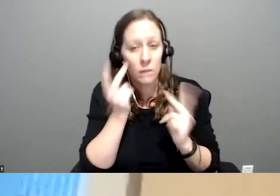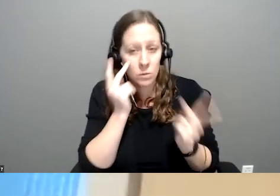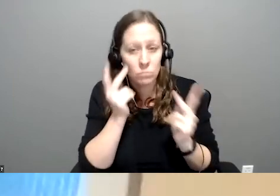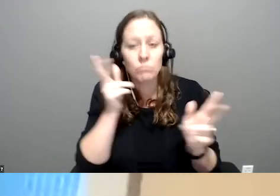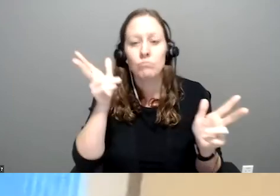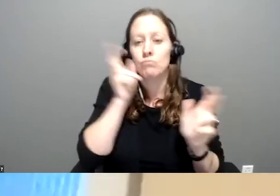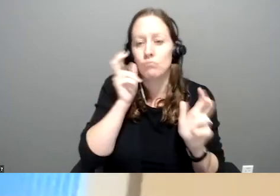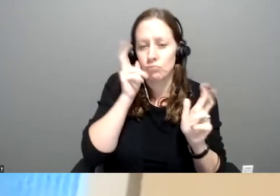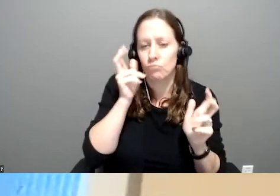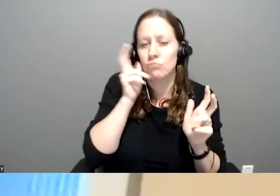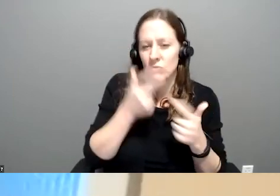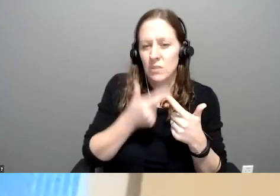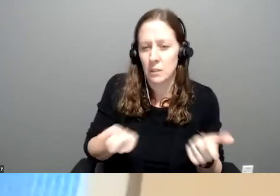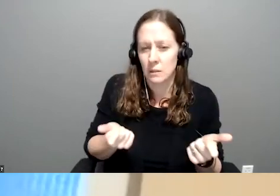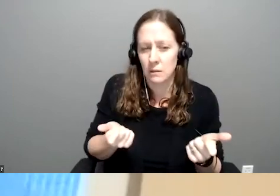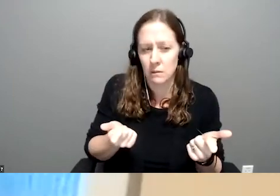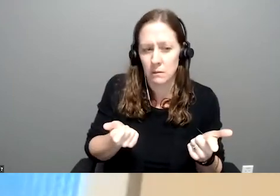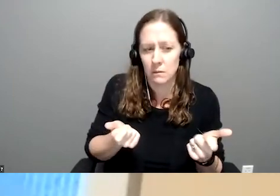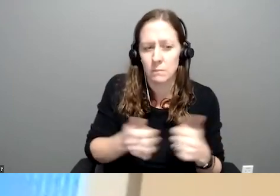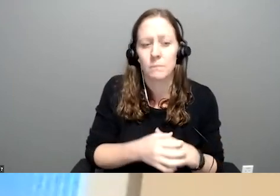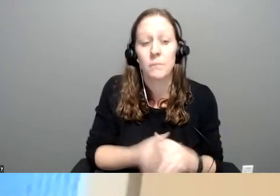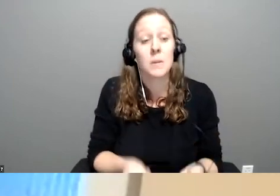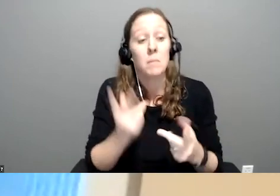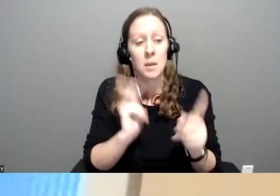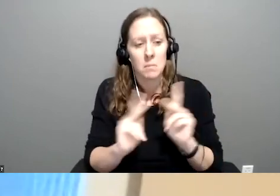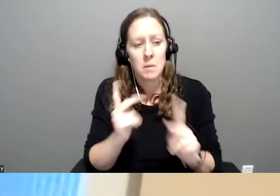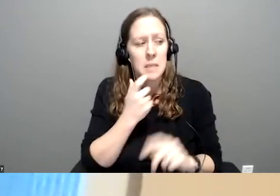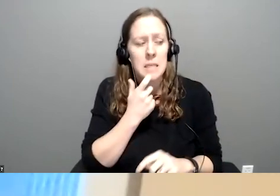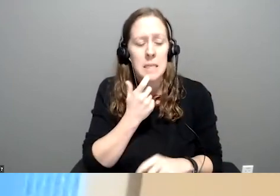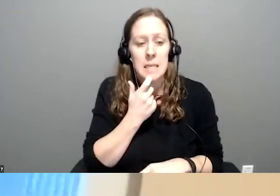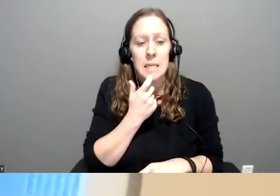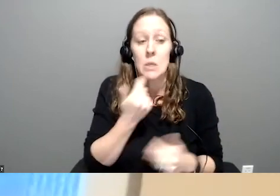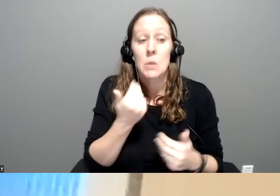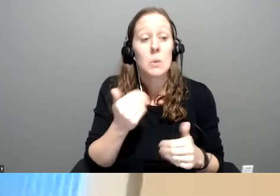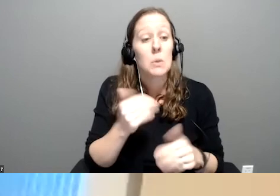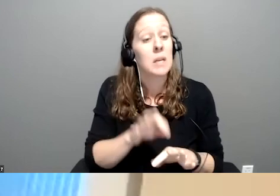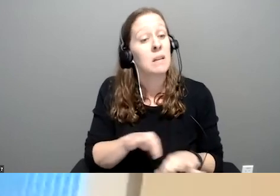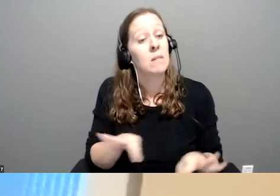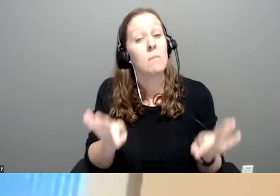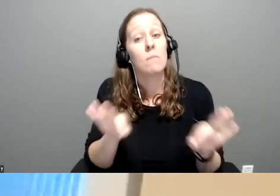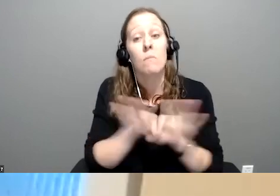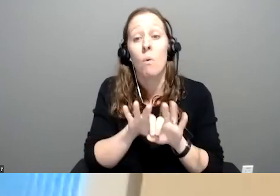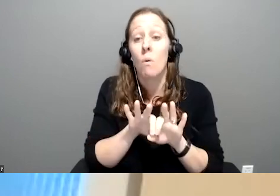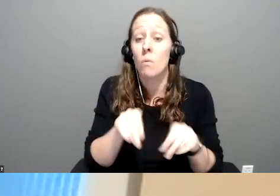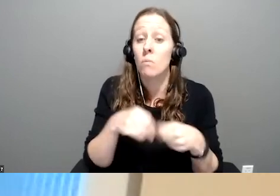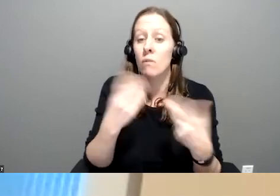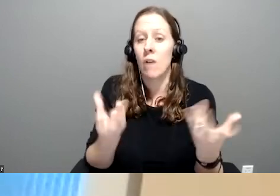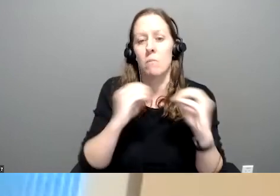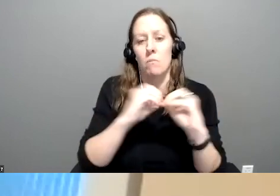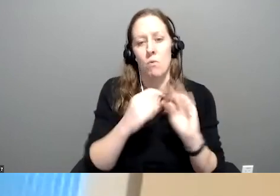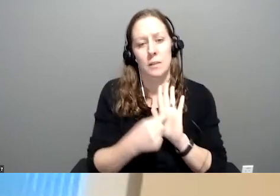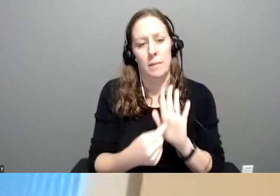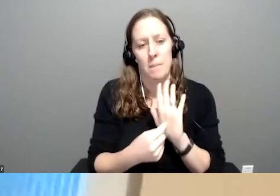Multiple individuals said that it was important to apply more examples and provide more scenarios.